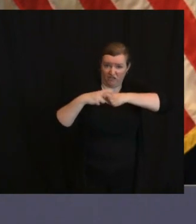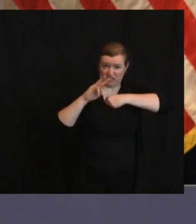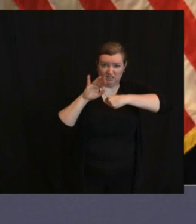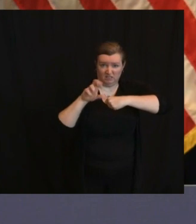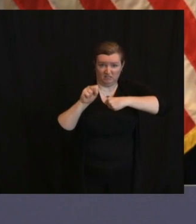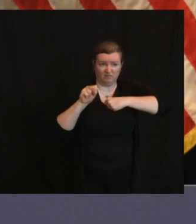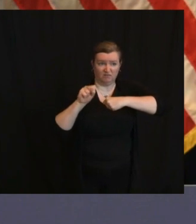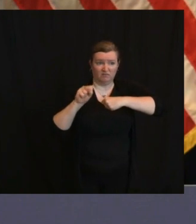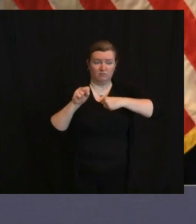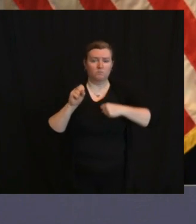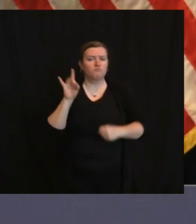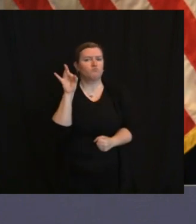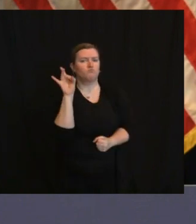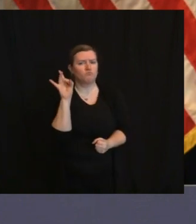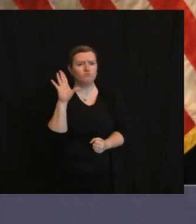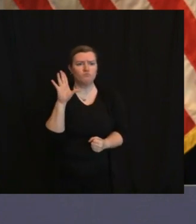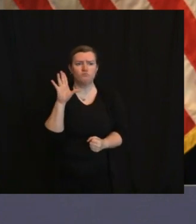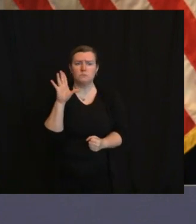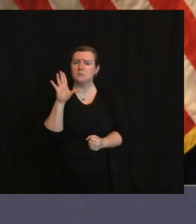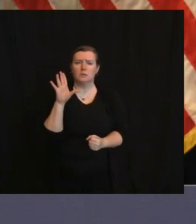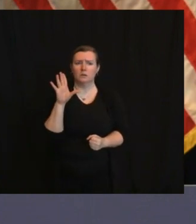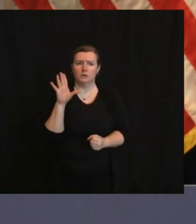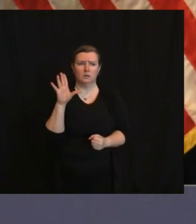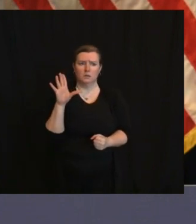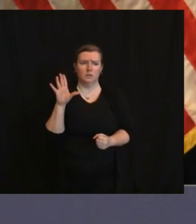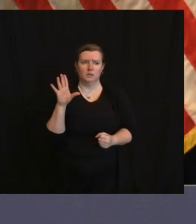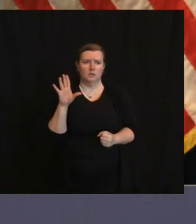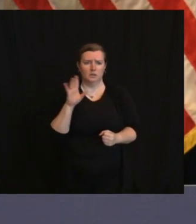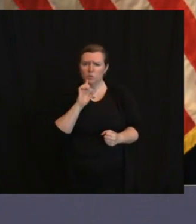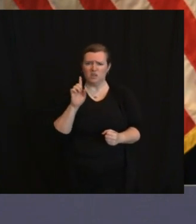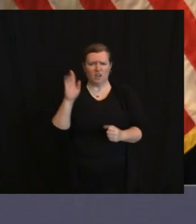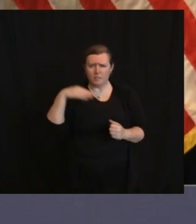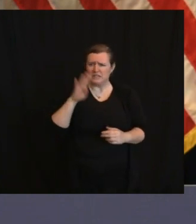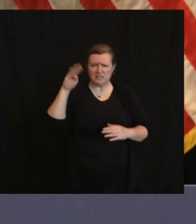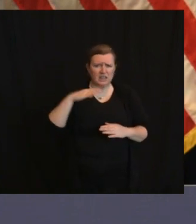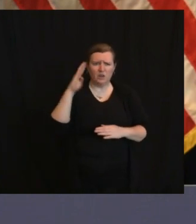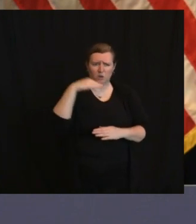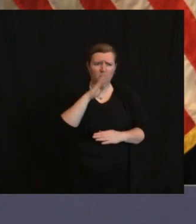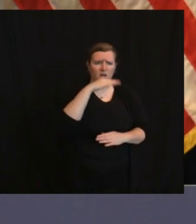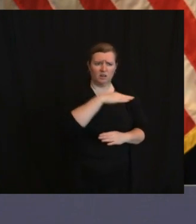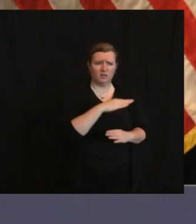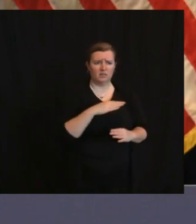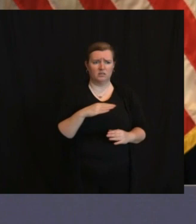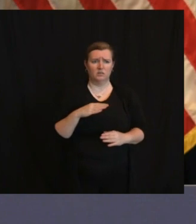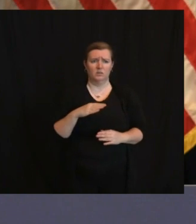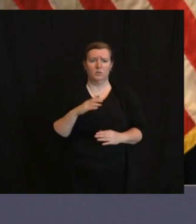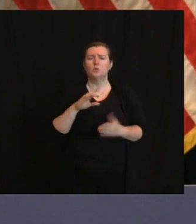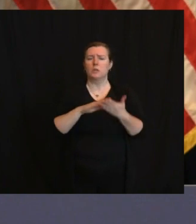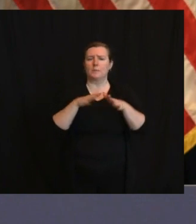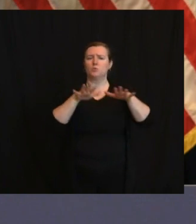AS THE FOLKS TO MY RIGHT WILL REMIND ME, THESE SORTS OF VIRUSES HAVE SHOWN IN THE PAST,